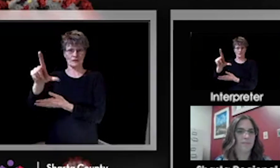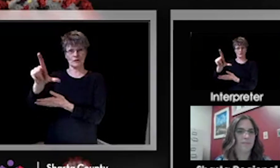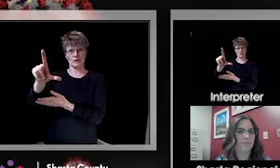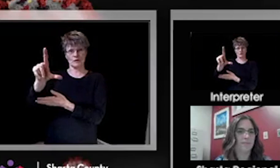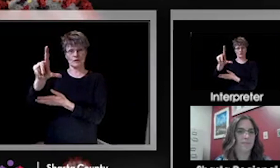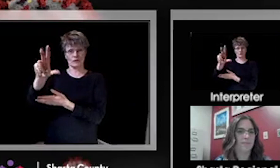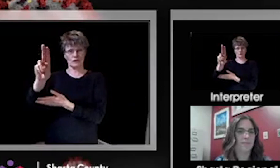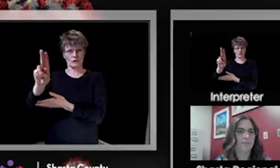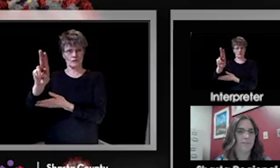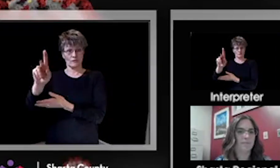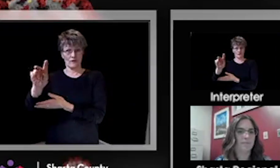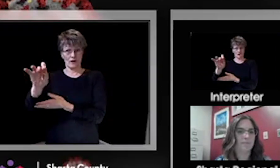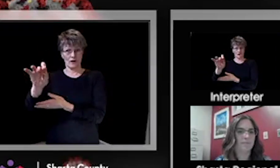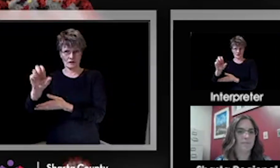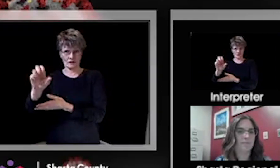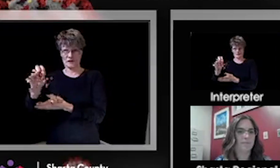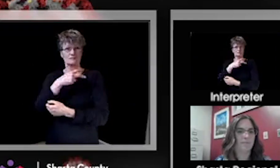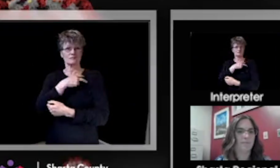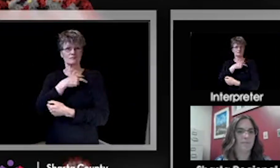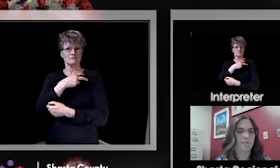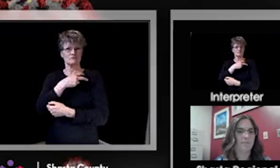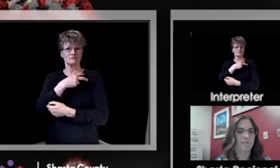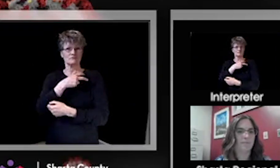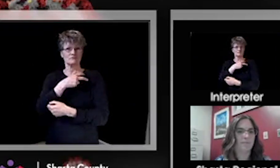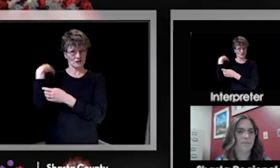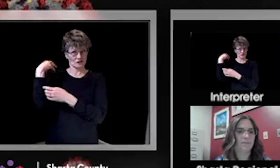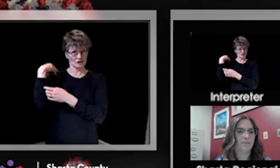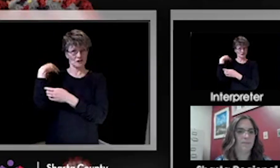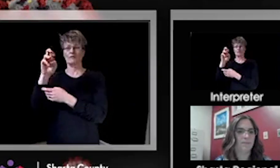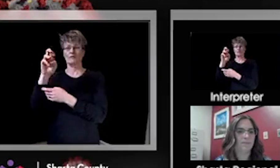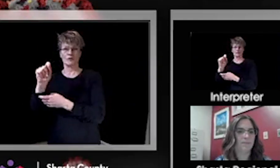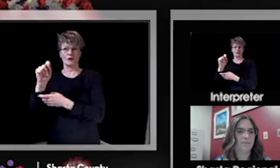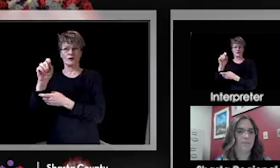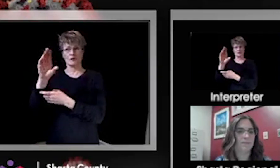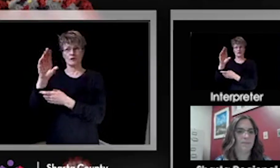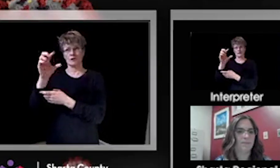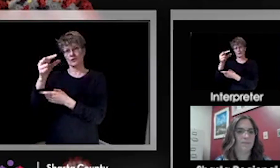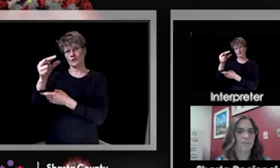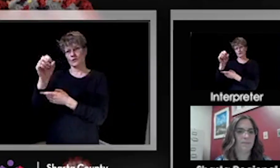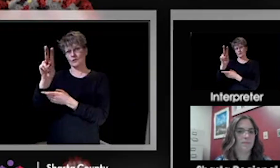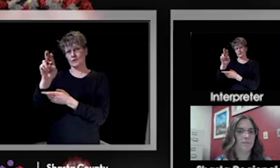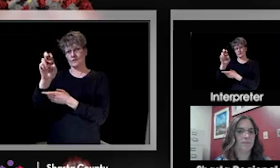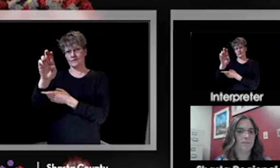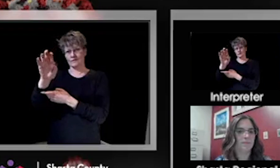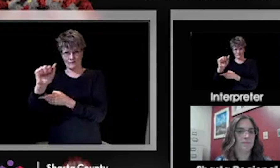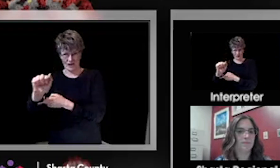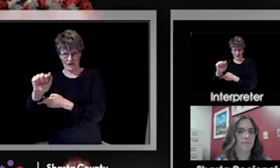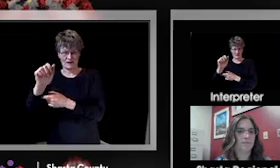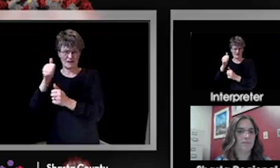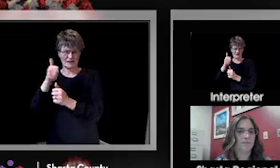Gouvea has joined us, as well. He is the Chief of Cal Fire and the Shasta County Fire Department.